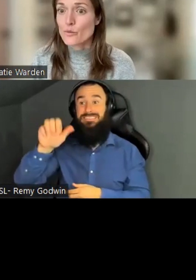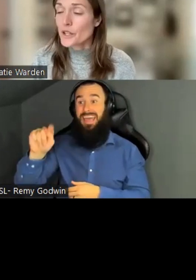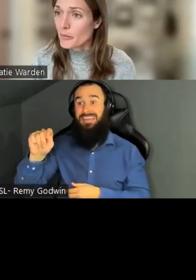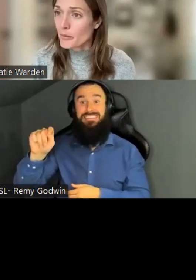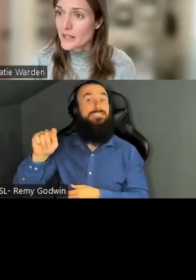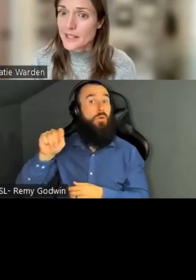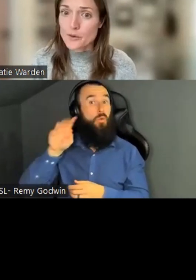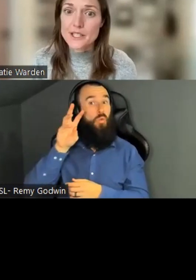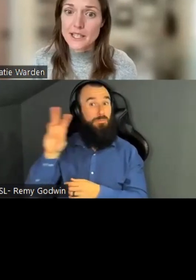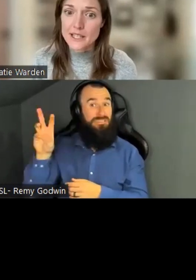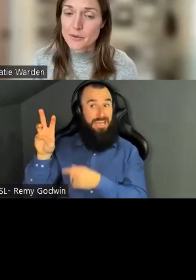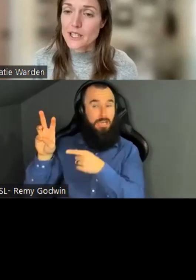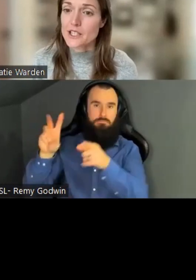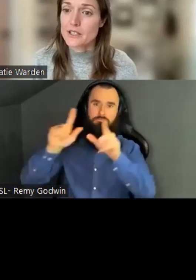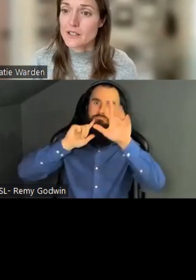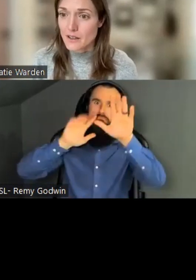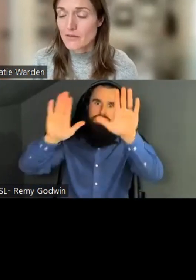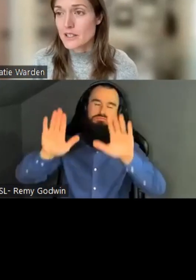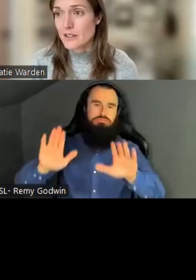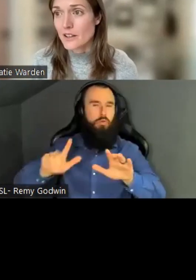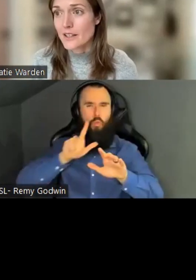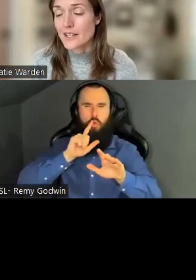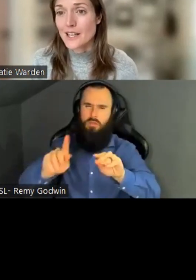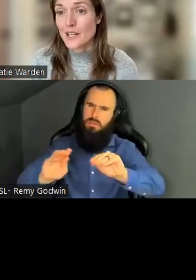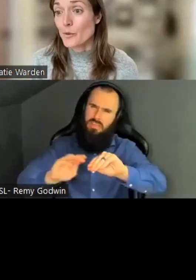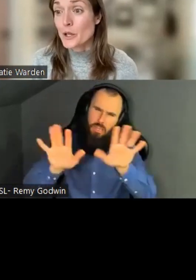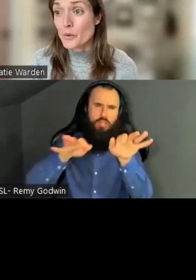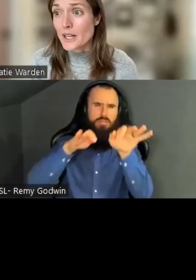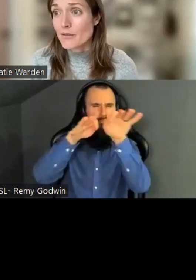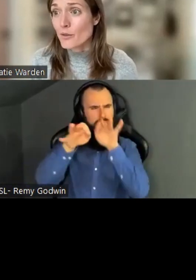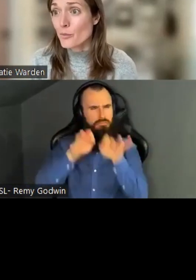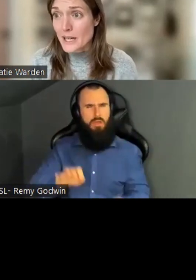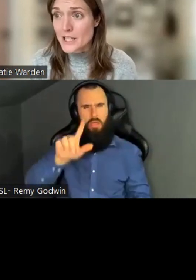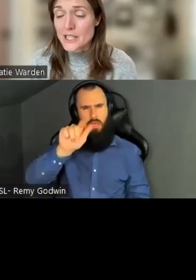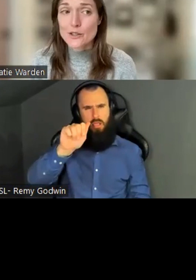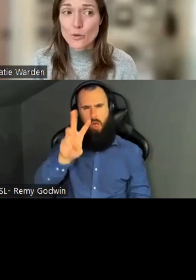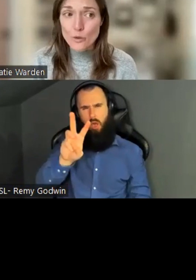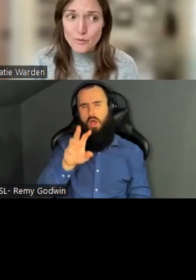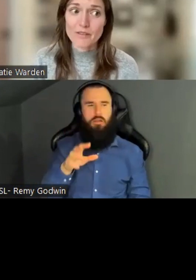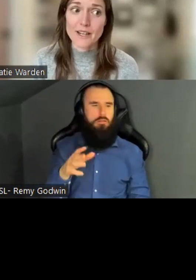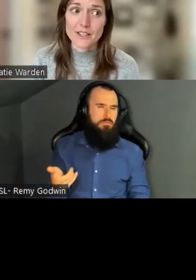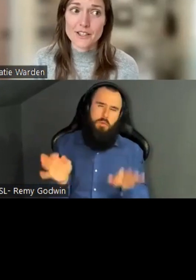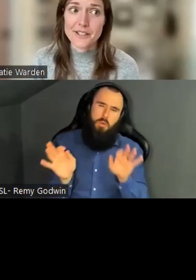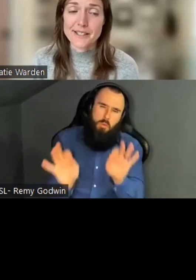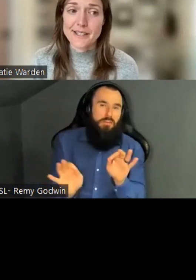Really plain language explanations of this law would be great for patients or providers.